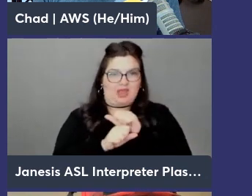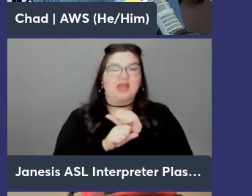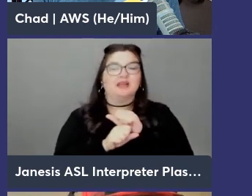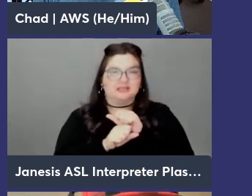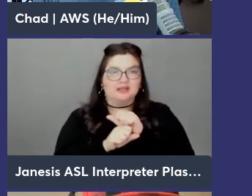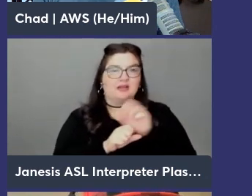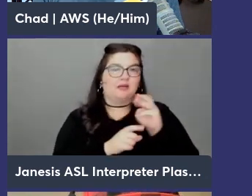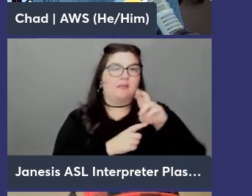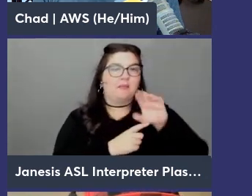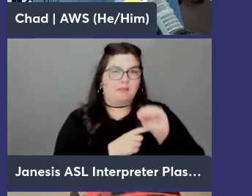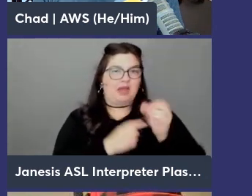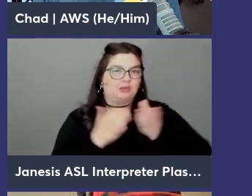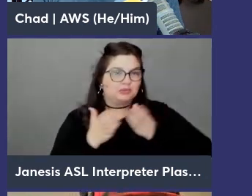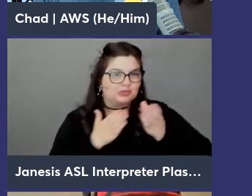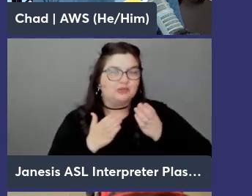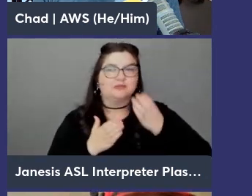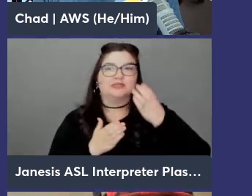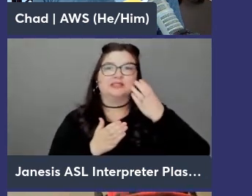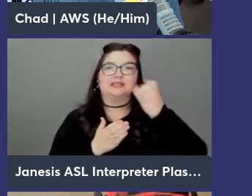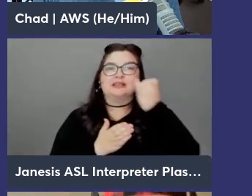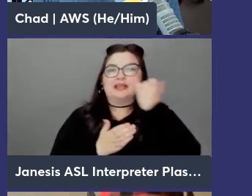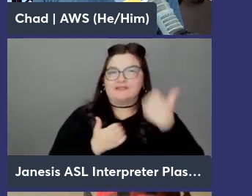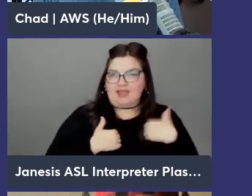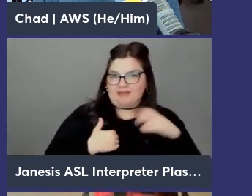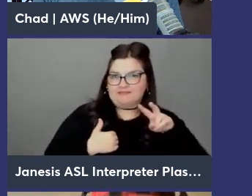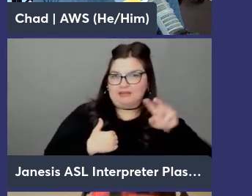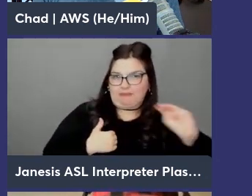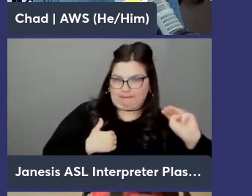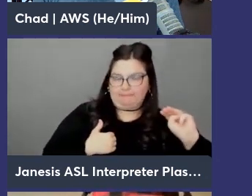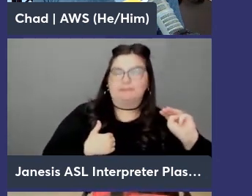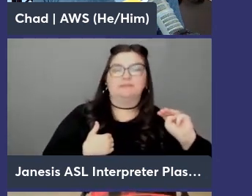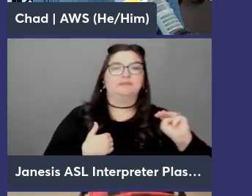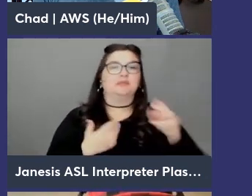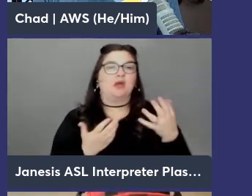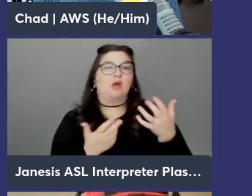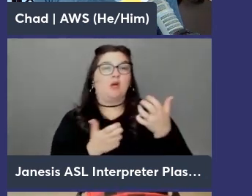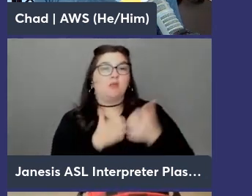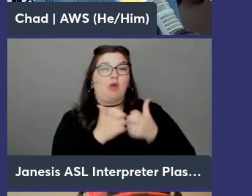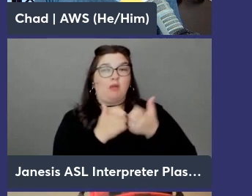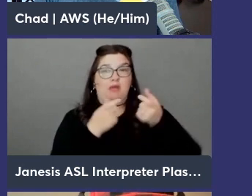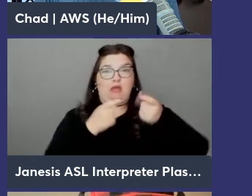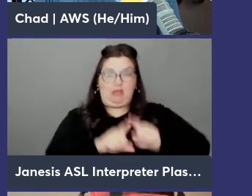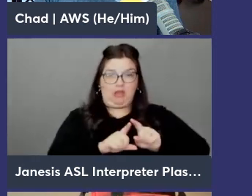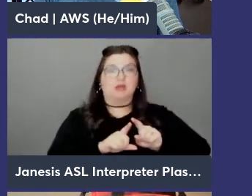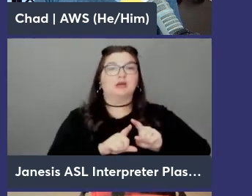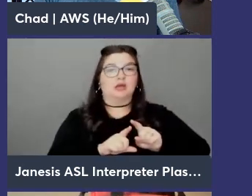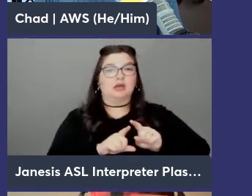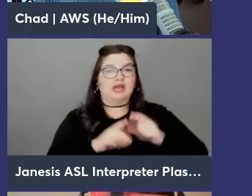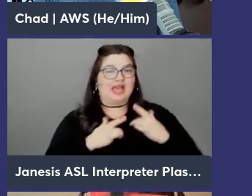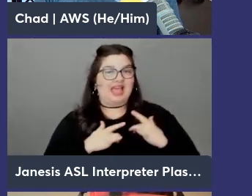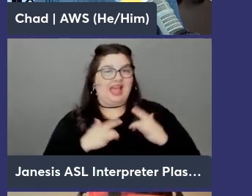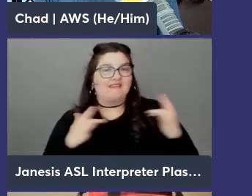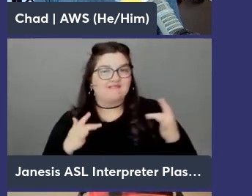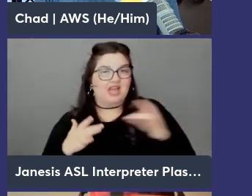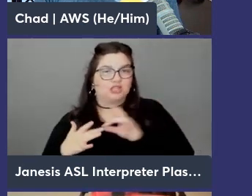when you have VMs for example. The problem starts when you have event driven architectures like this one,